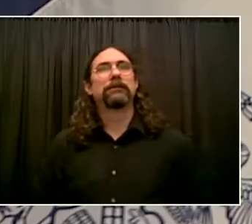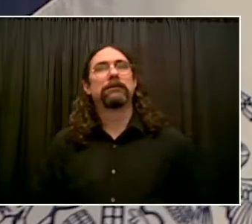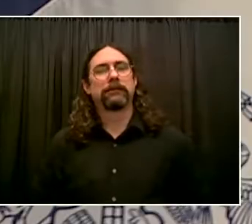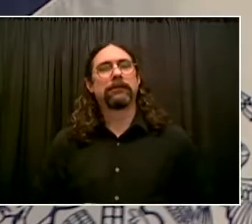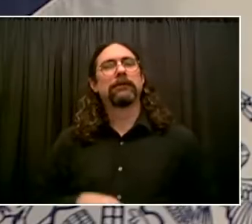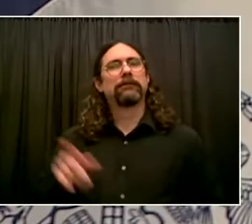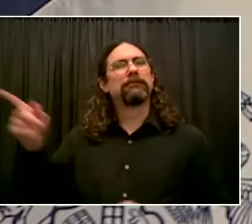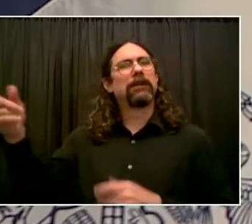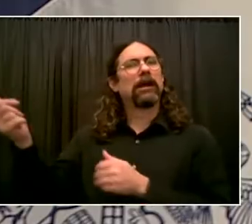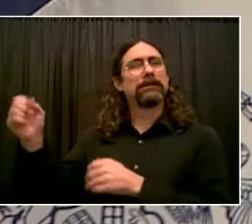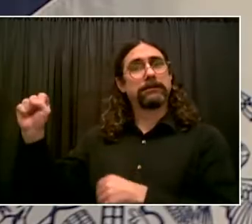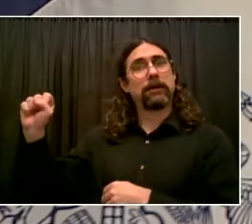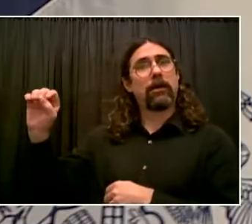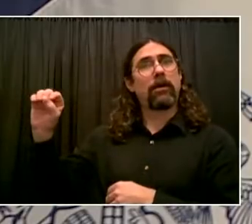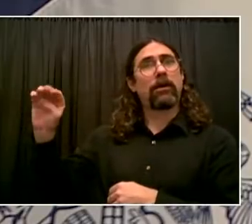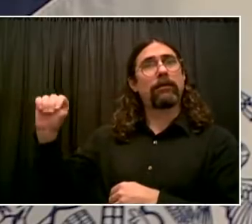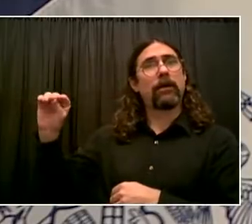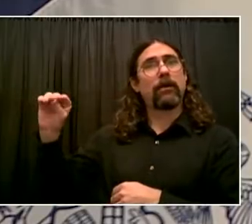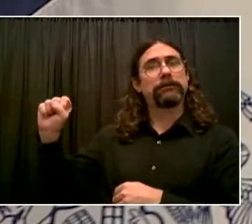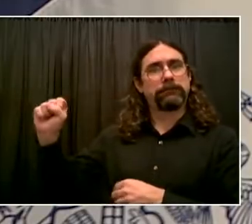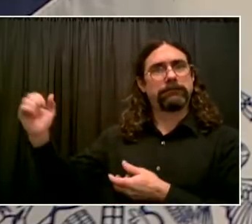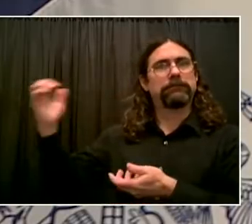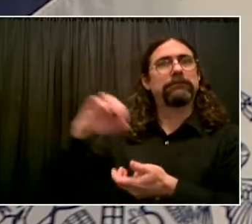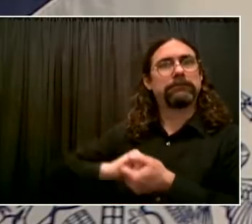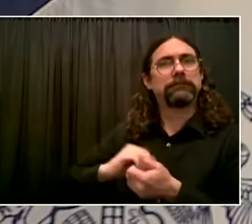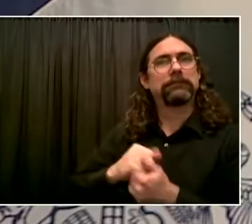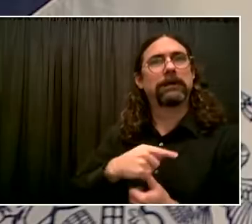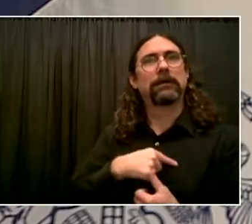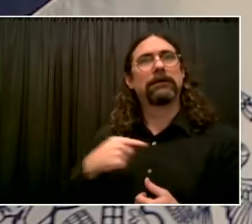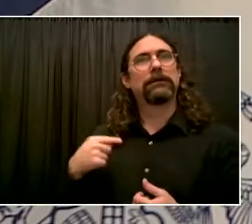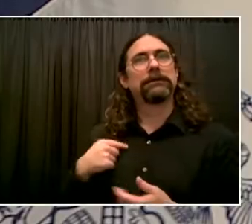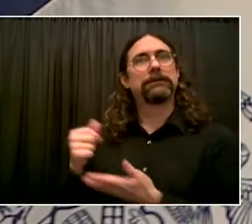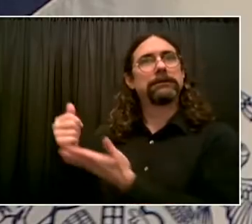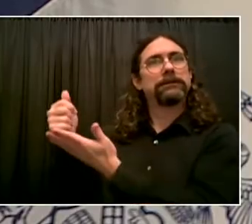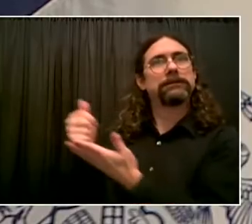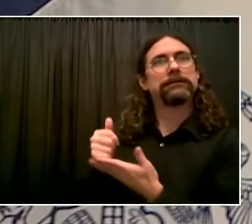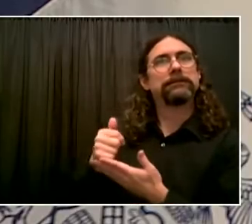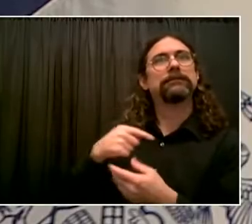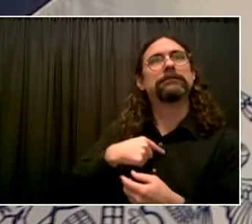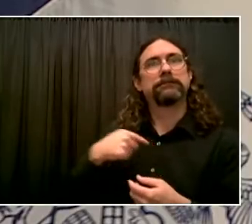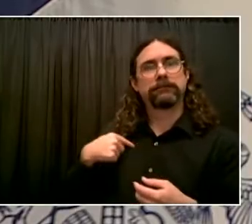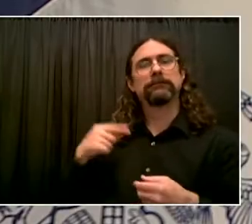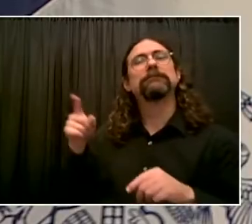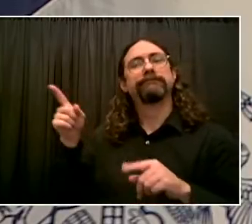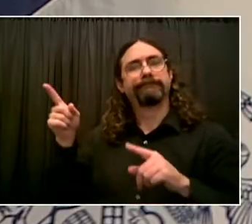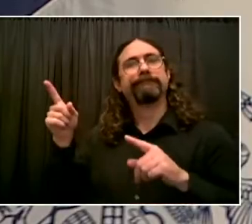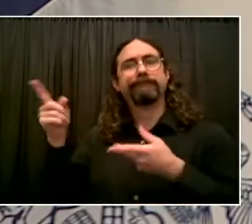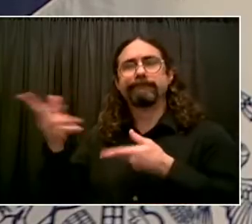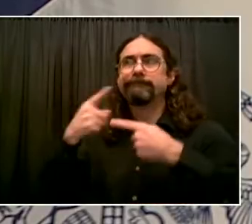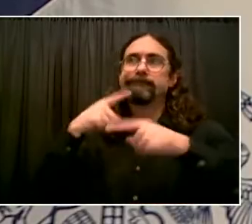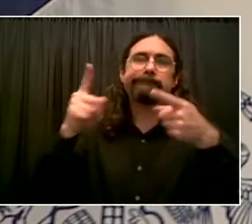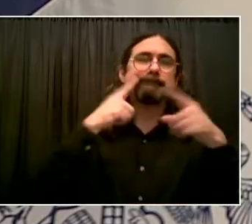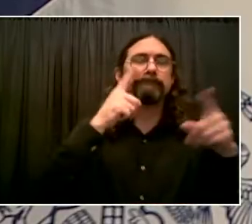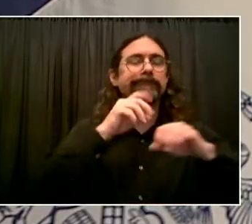CRUCIAL ROLE IN INFORMING THE PUBLIC AND ENCOURAGING VACCINATION AND